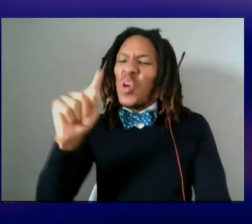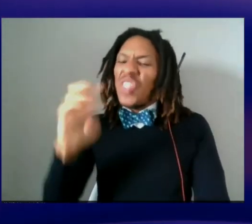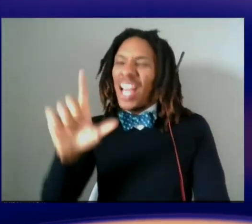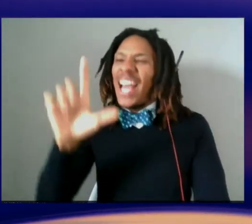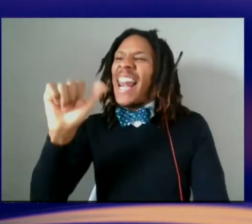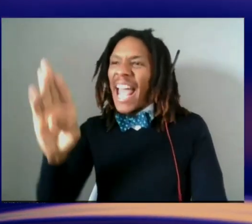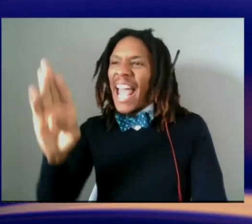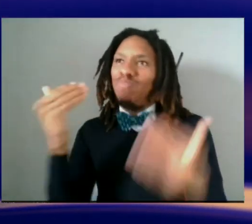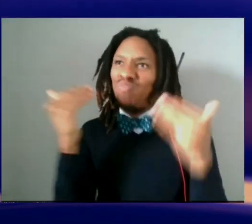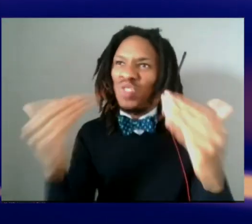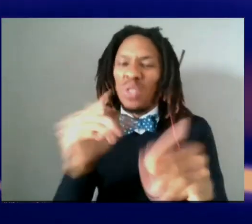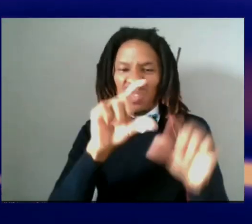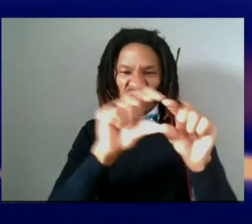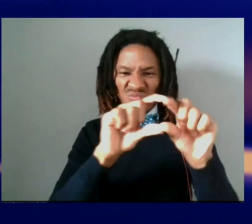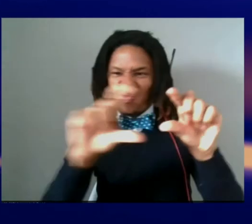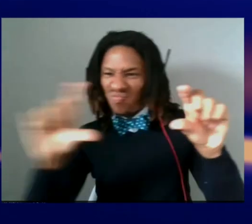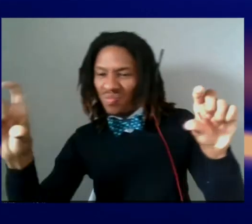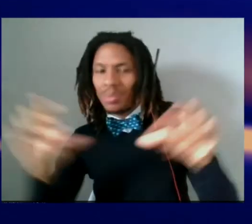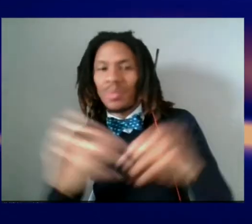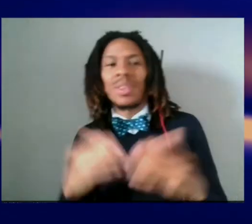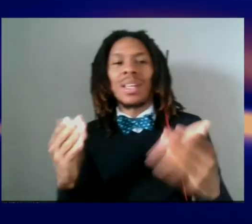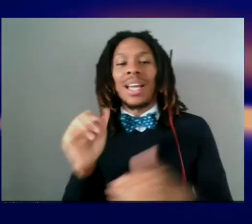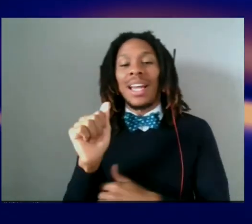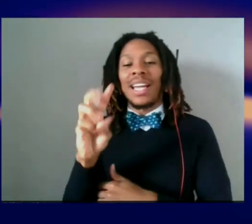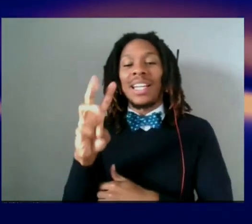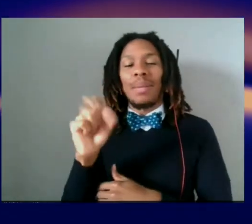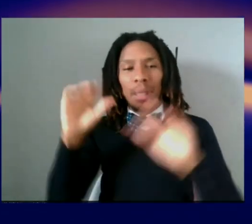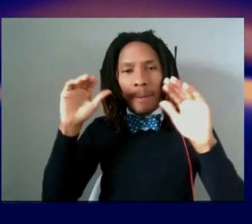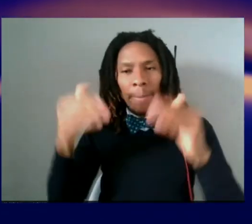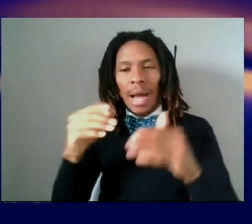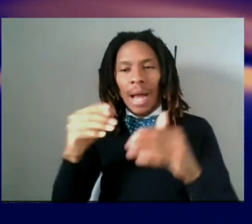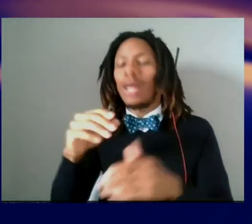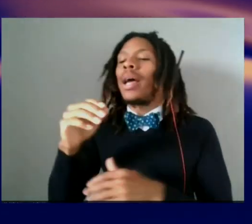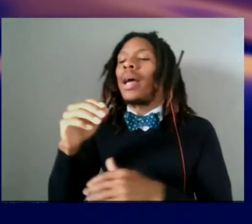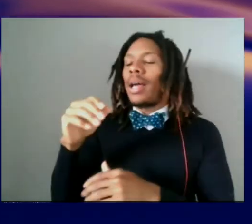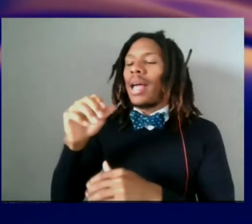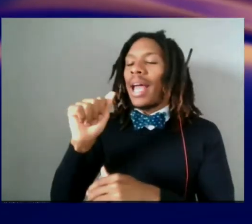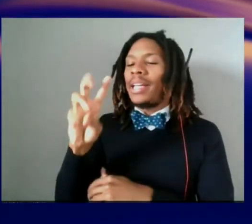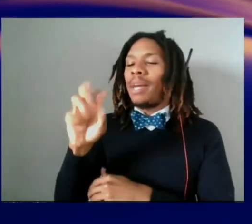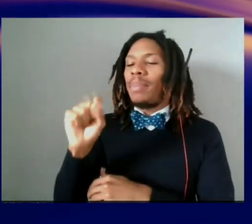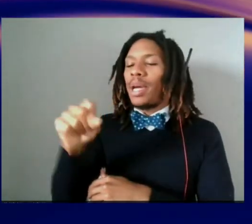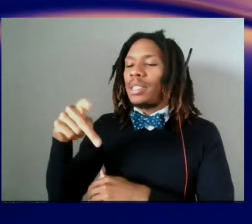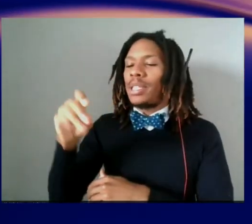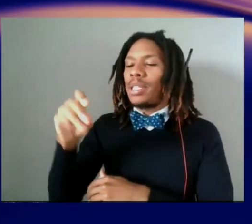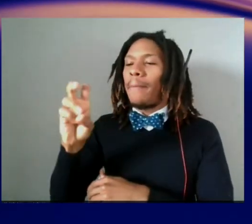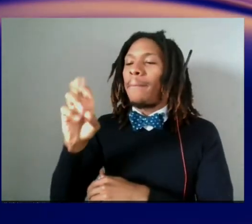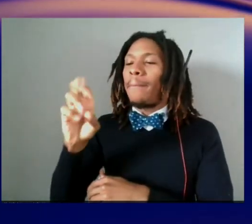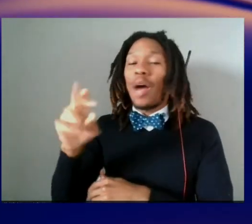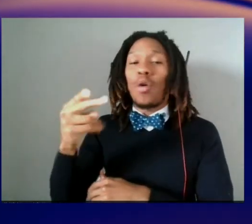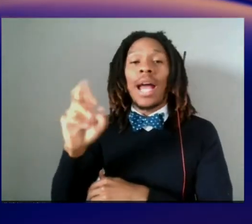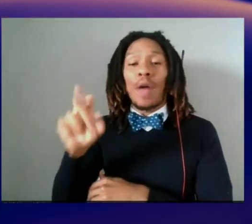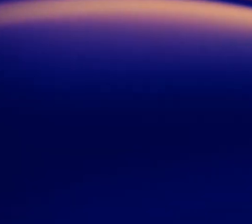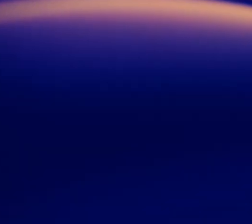All right. @awspowerhour.com Is where they can get all the information Go there now. Come right back.